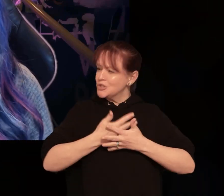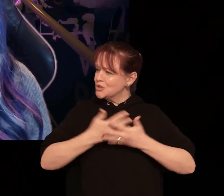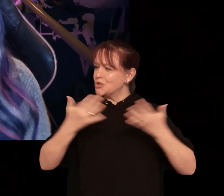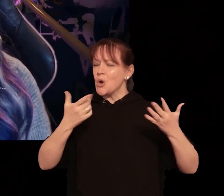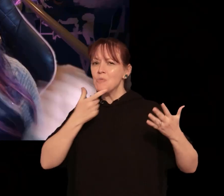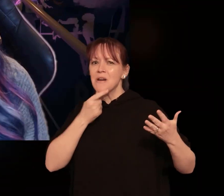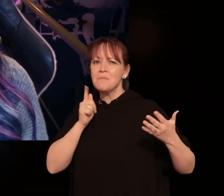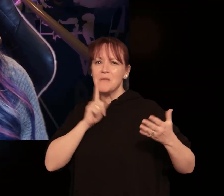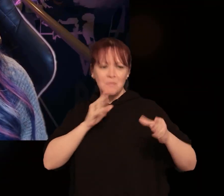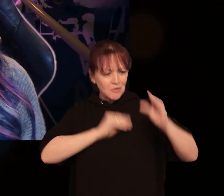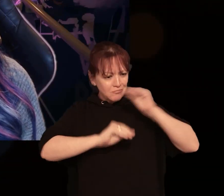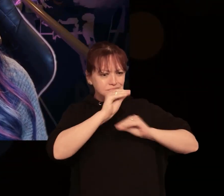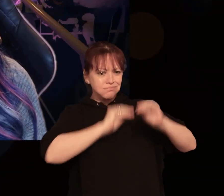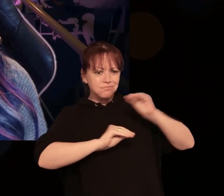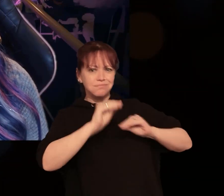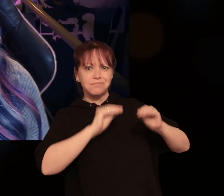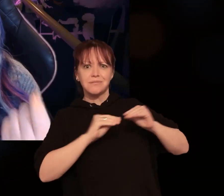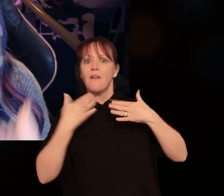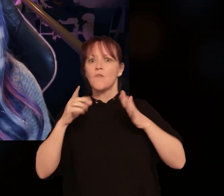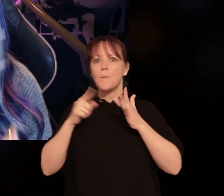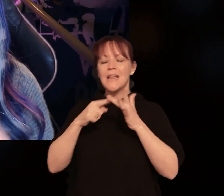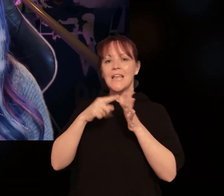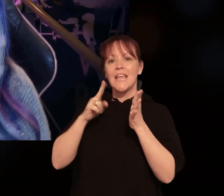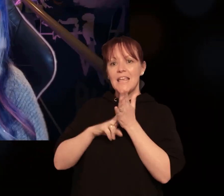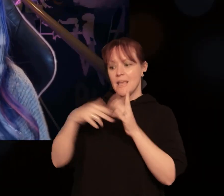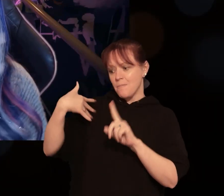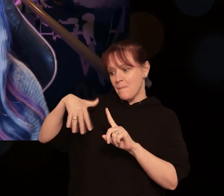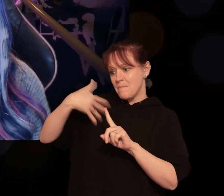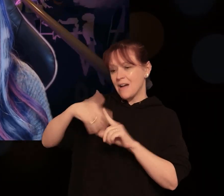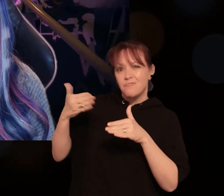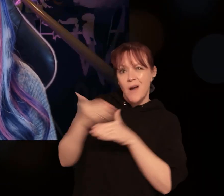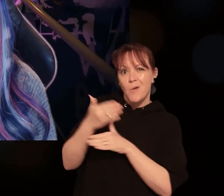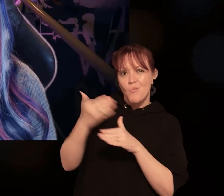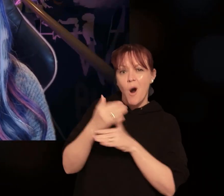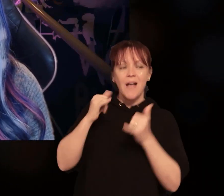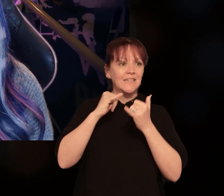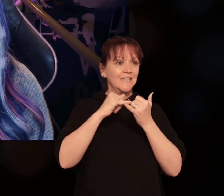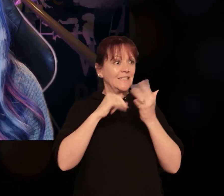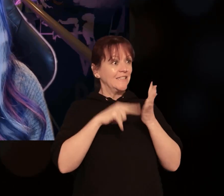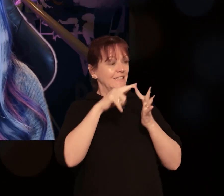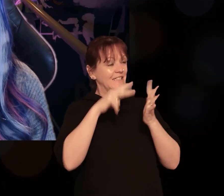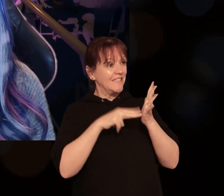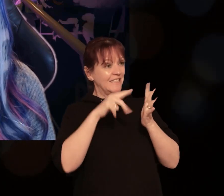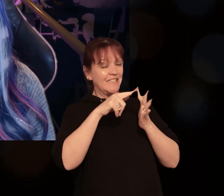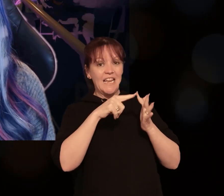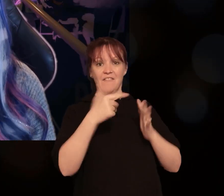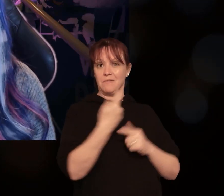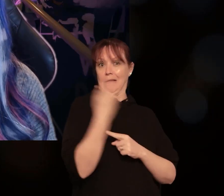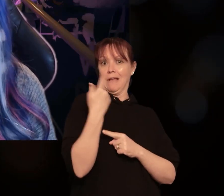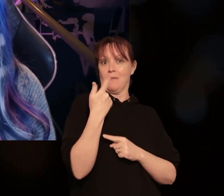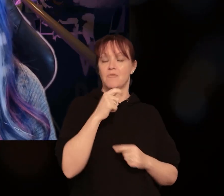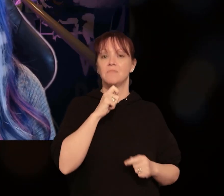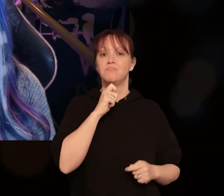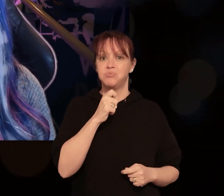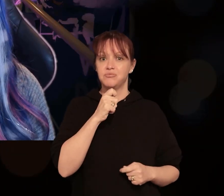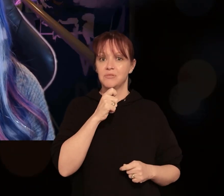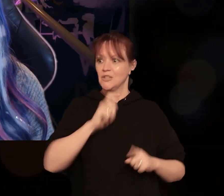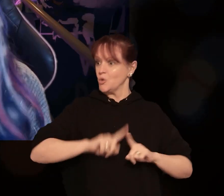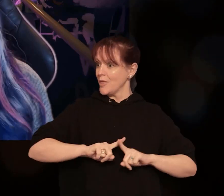from Steve being the man in front of the camera to all of the various presenters that we had working with us today. But there are other folks as well,